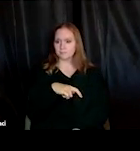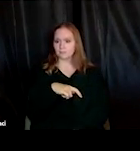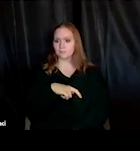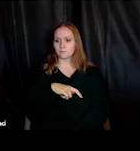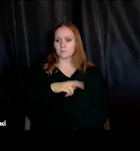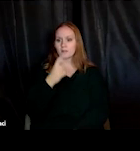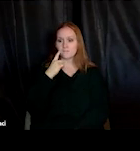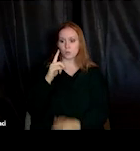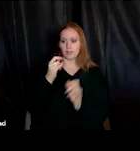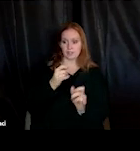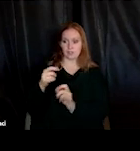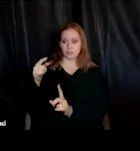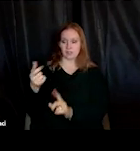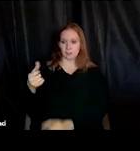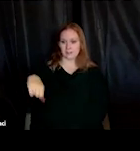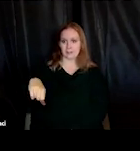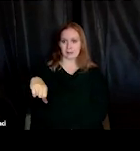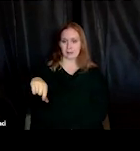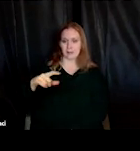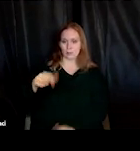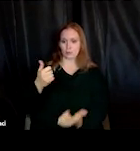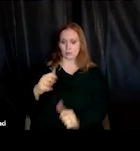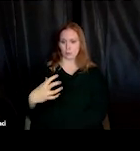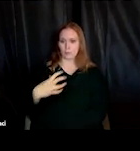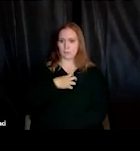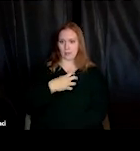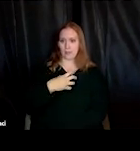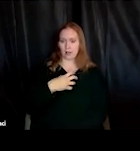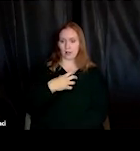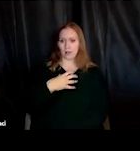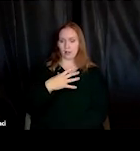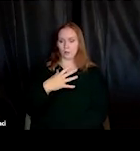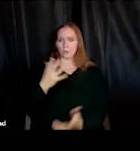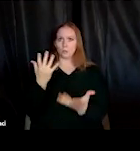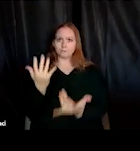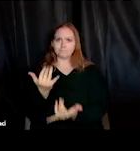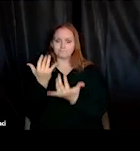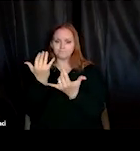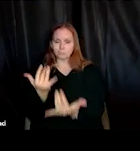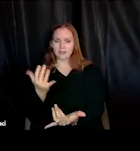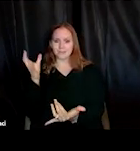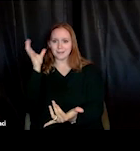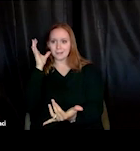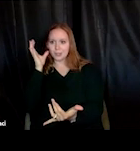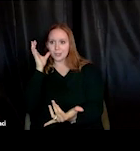or are going through the appeal process or just simply waiting to hear back from Social Security Administration,